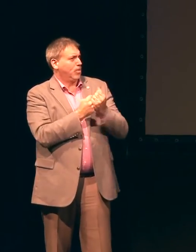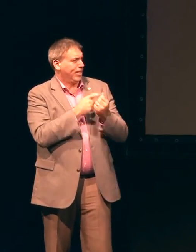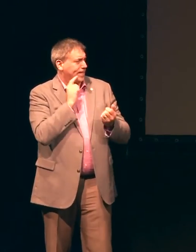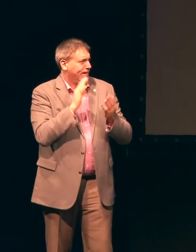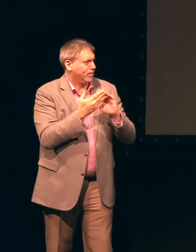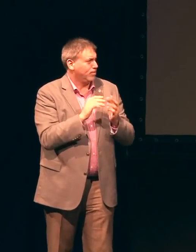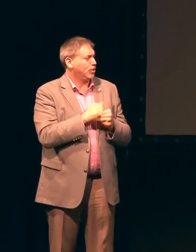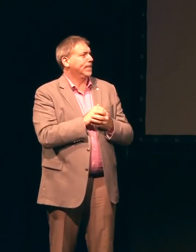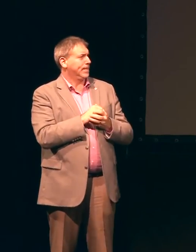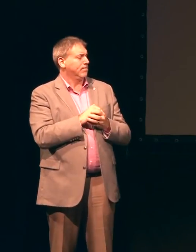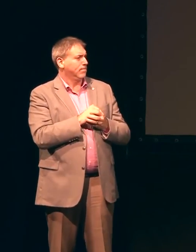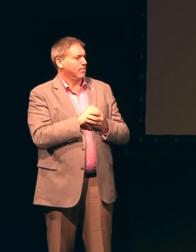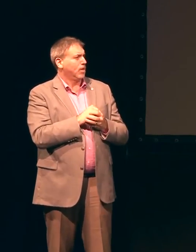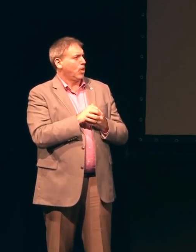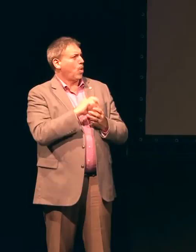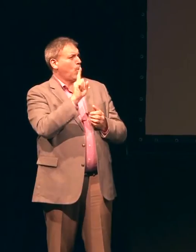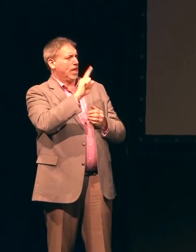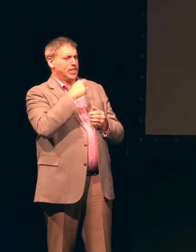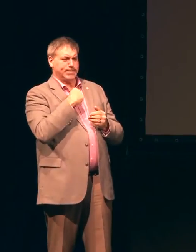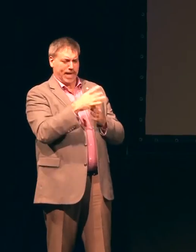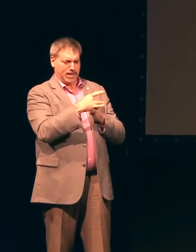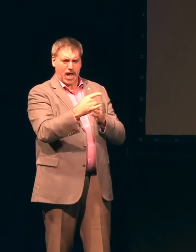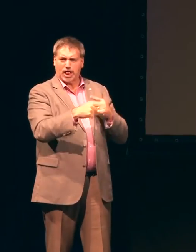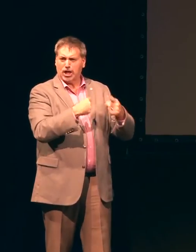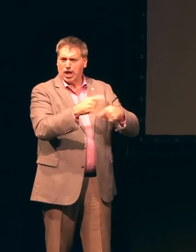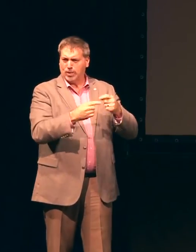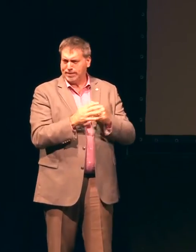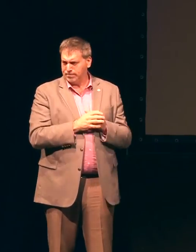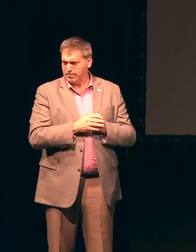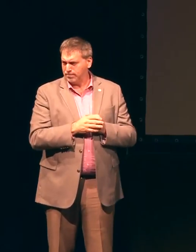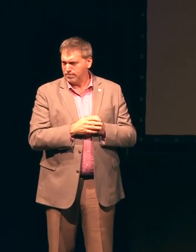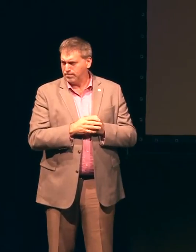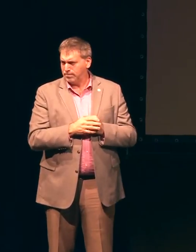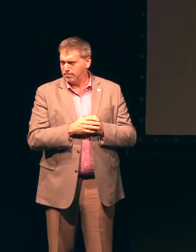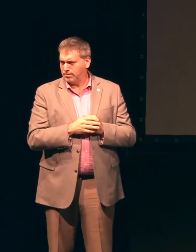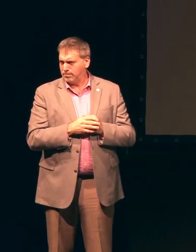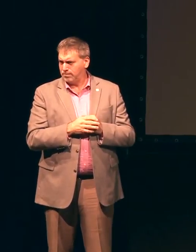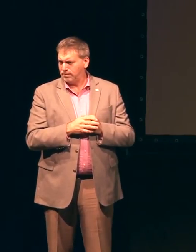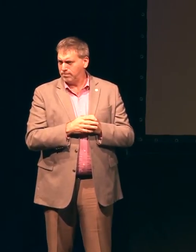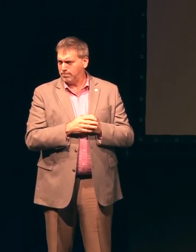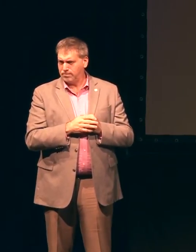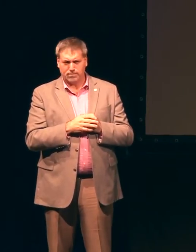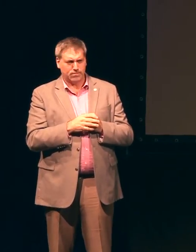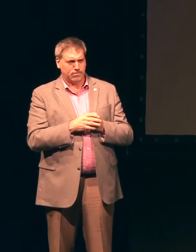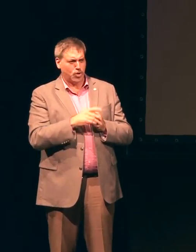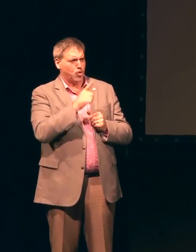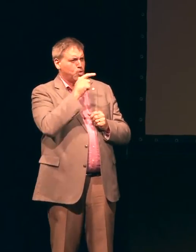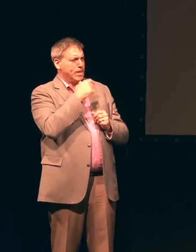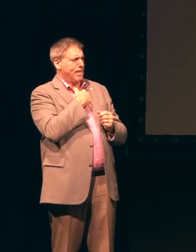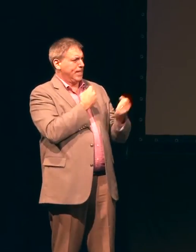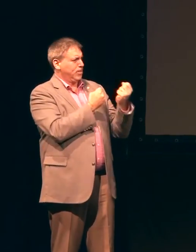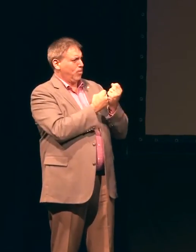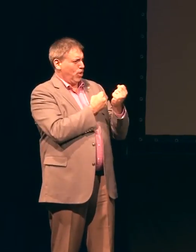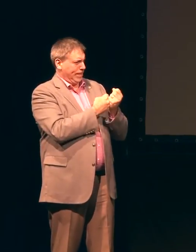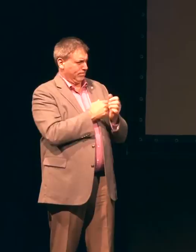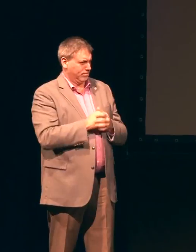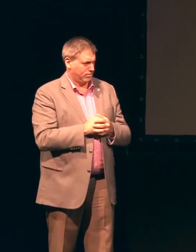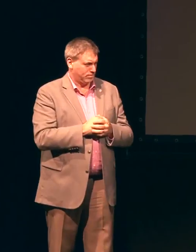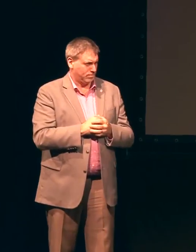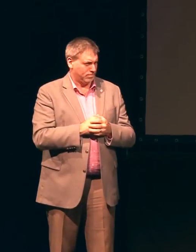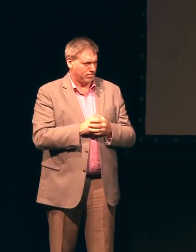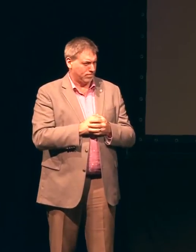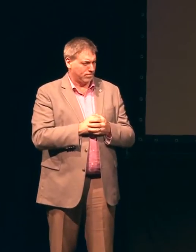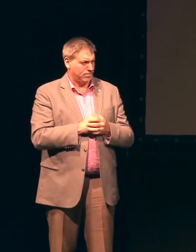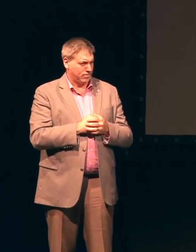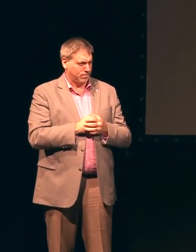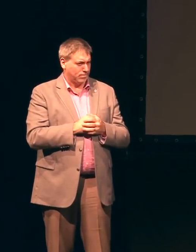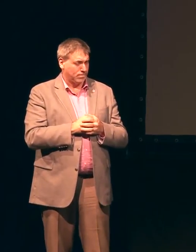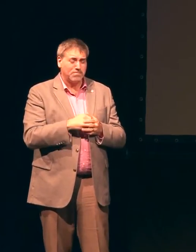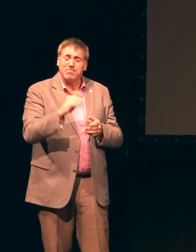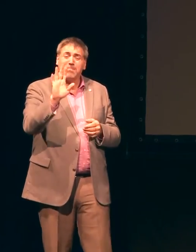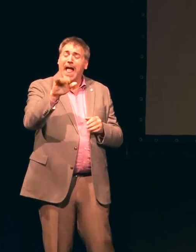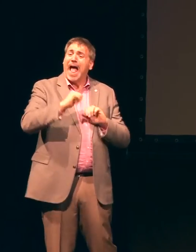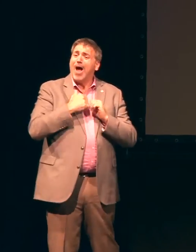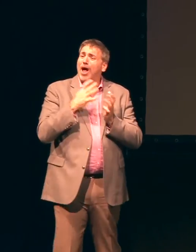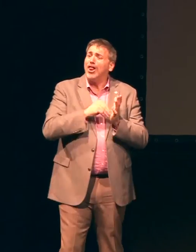community, I support the Deaf community, where is my dollar going? Who am I